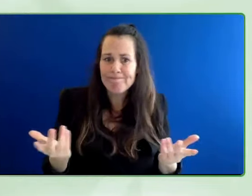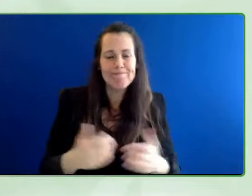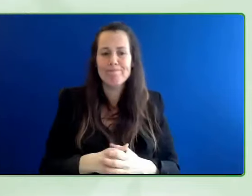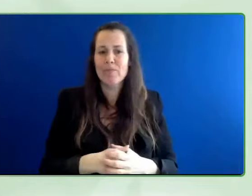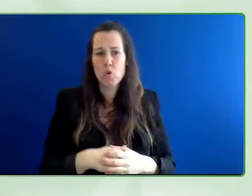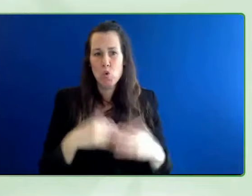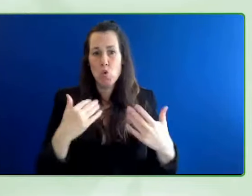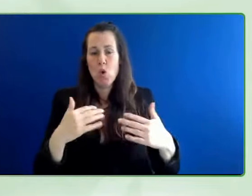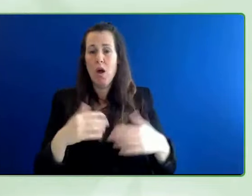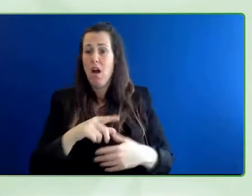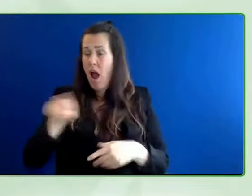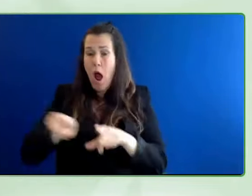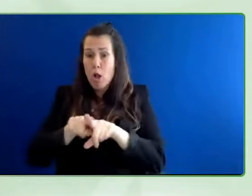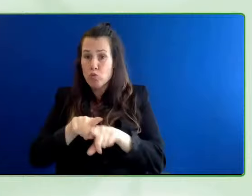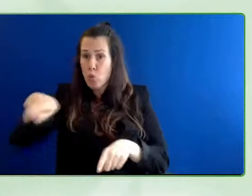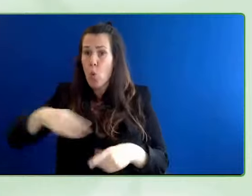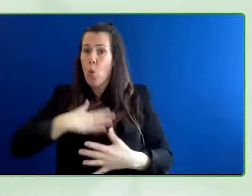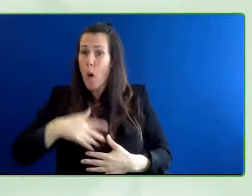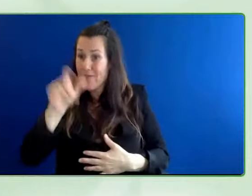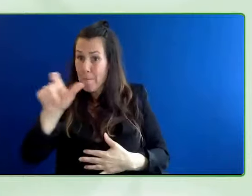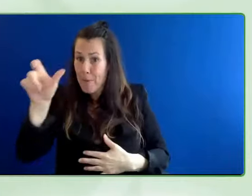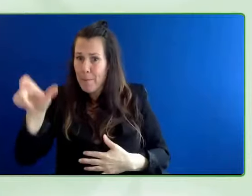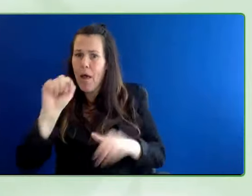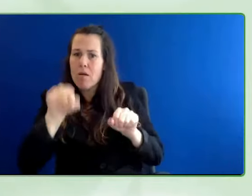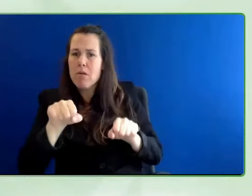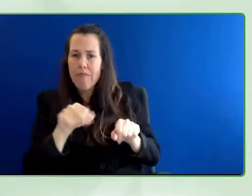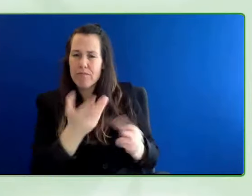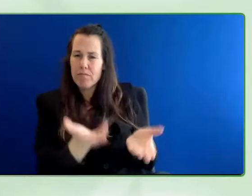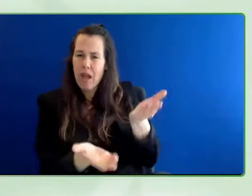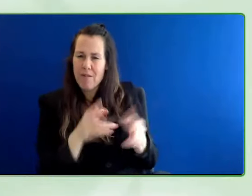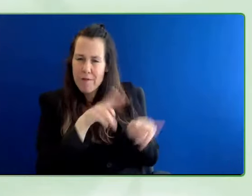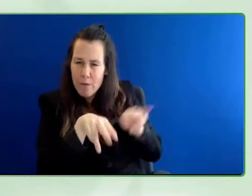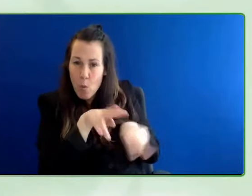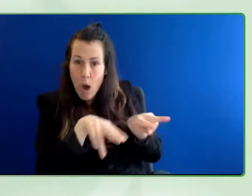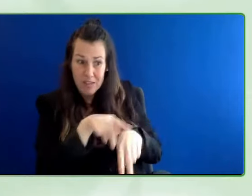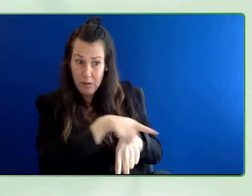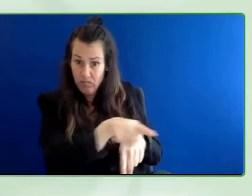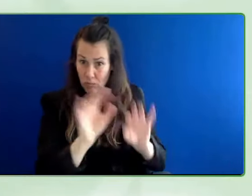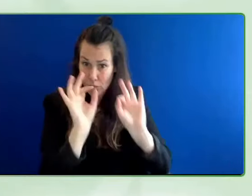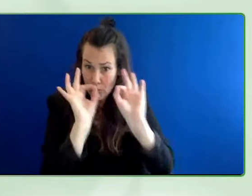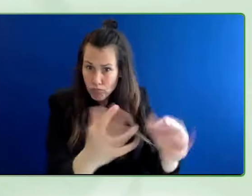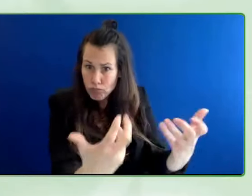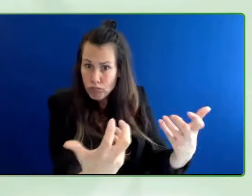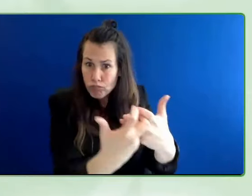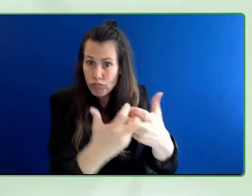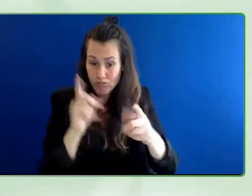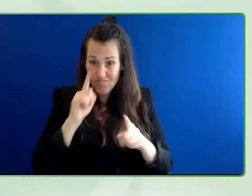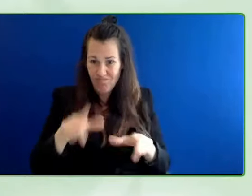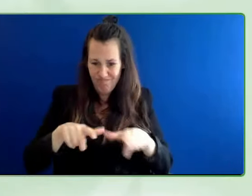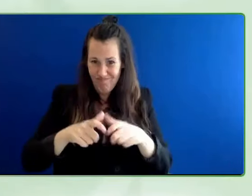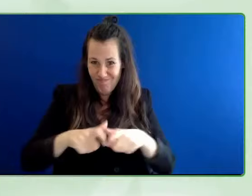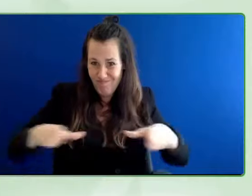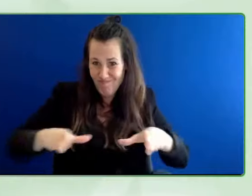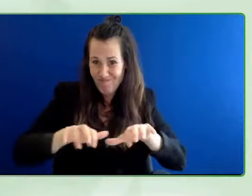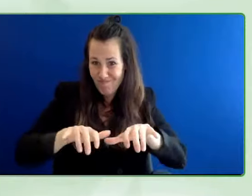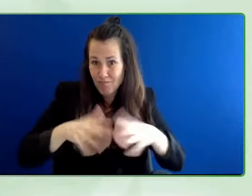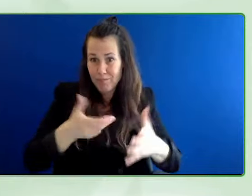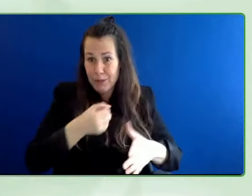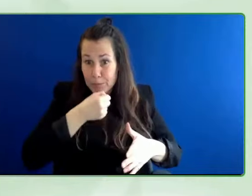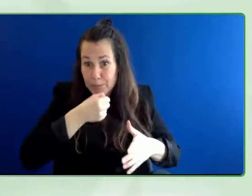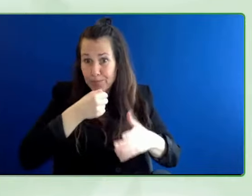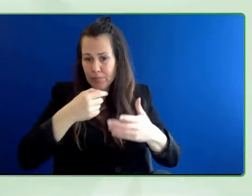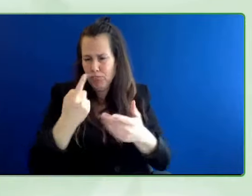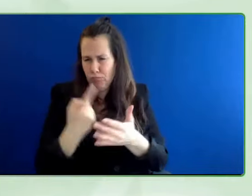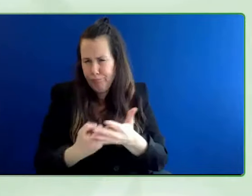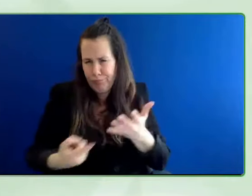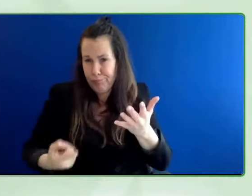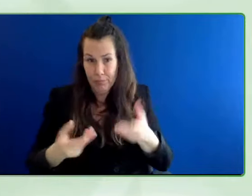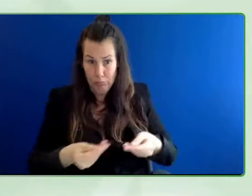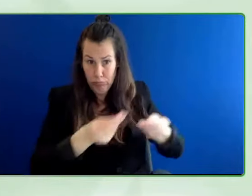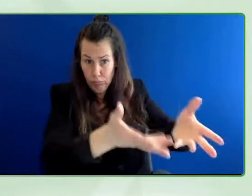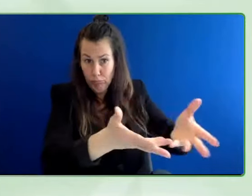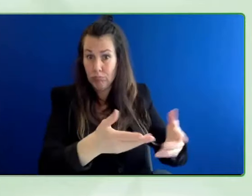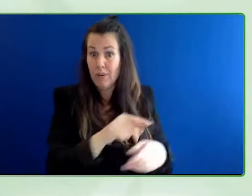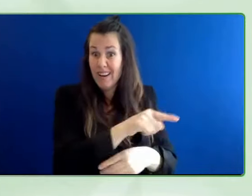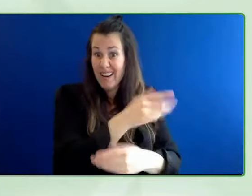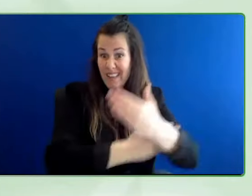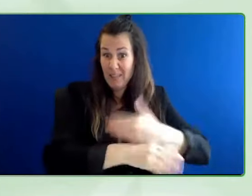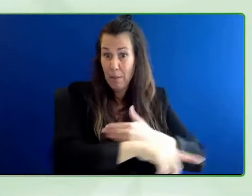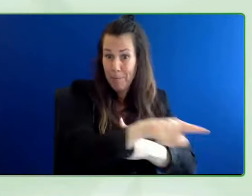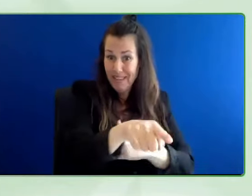However, it's difficult for us to do this because we lack technicians, staff, and meanwhile